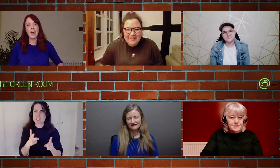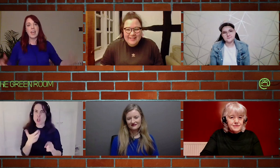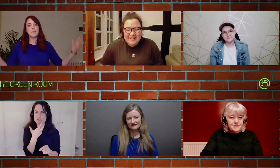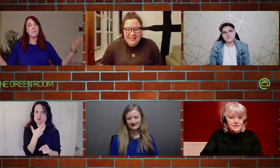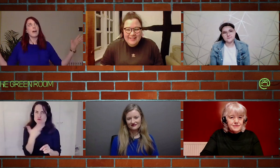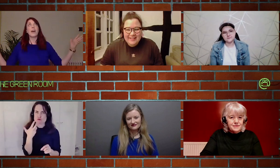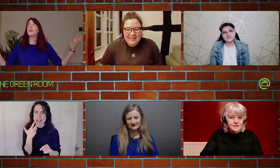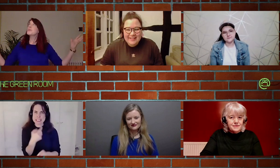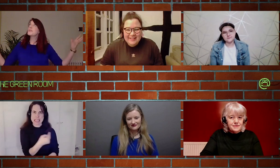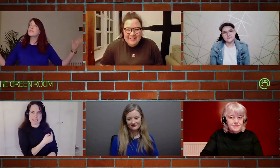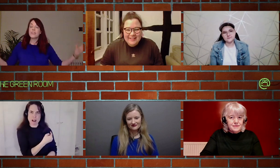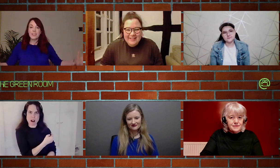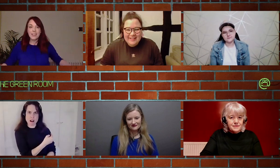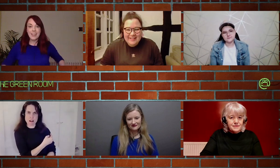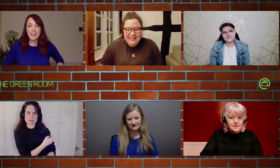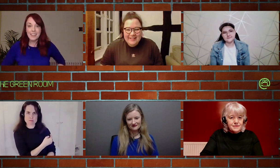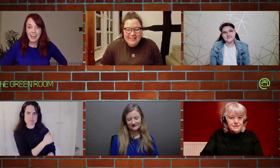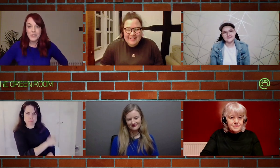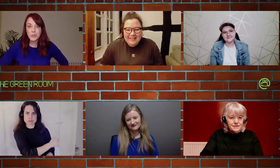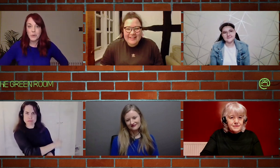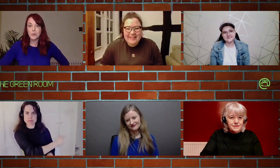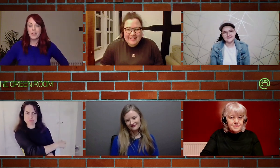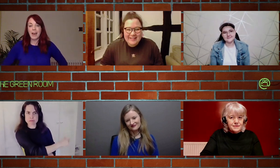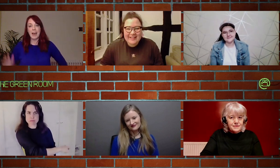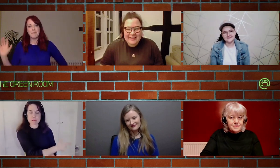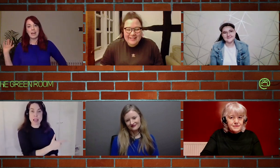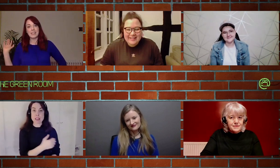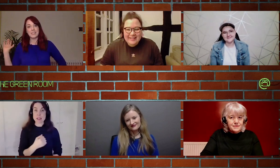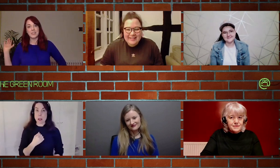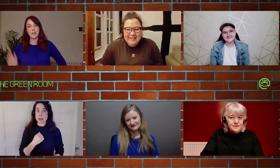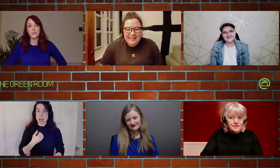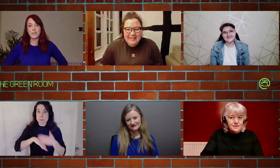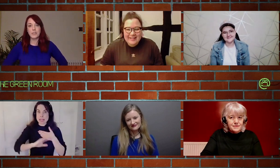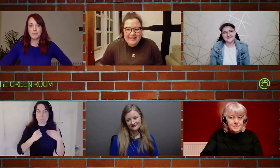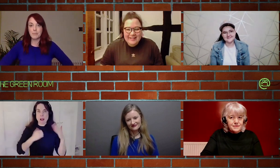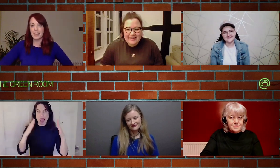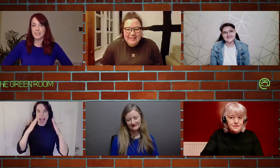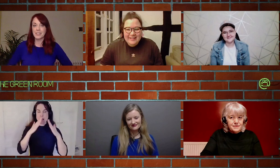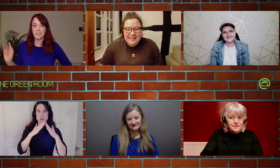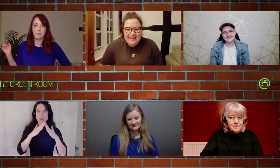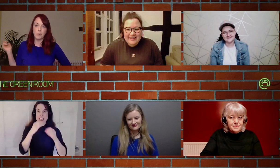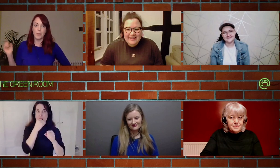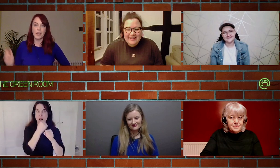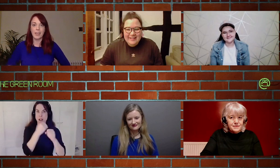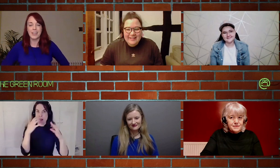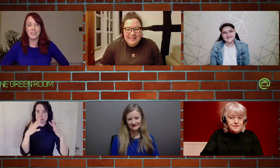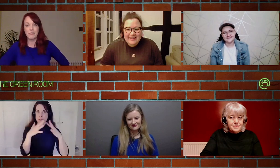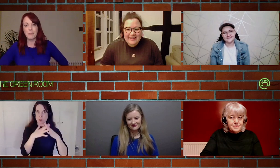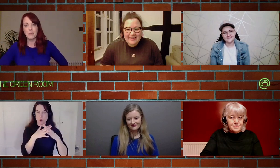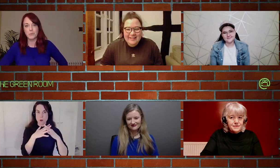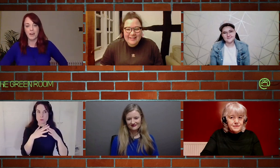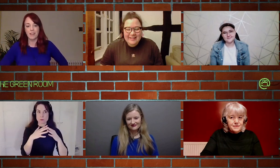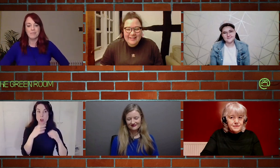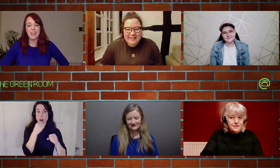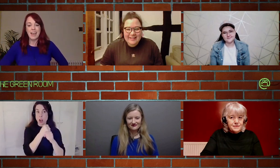in my house, in Glasgow and there's a green plant kind of poking in the frame as well.